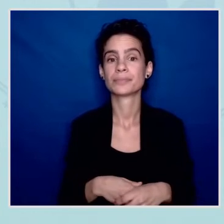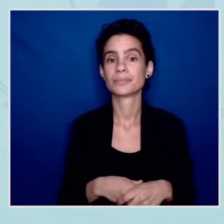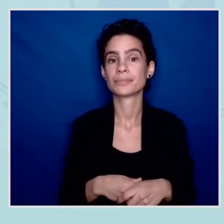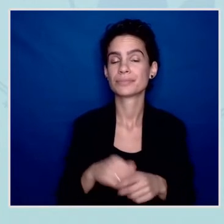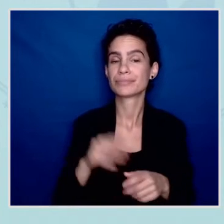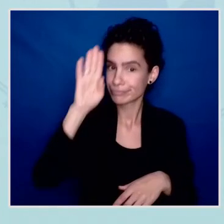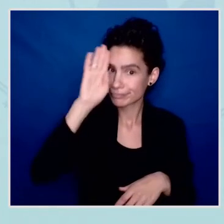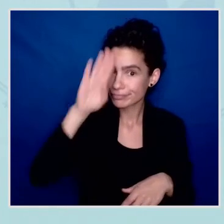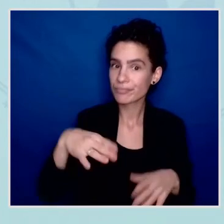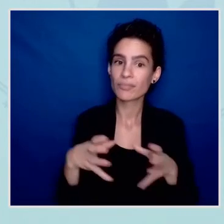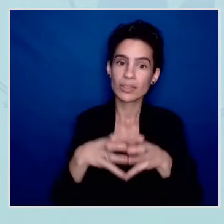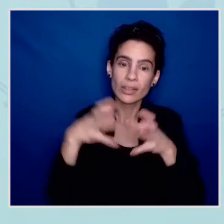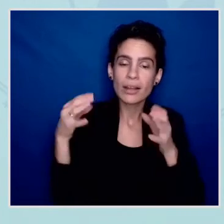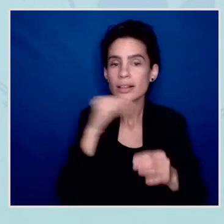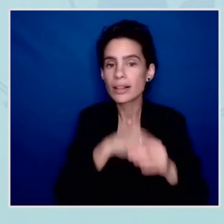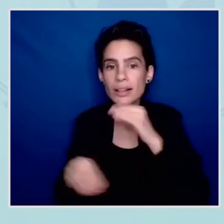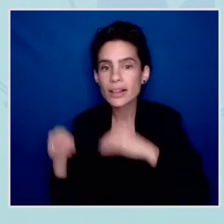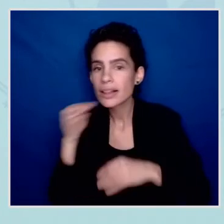NEIGHBOR IS A GOOD PERSON,